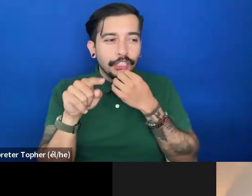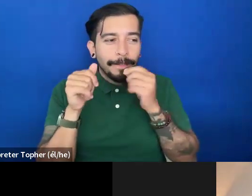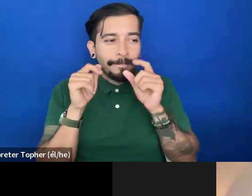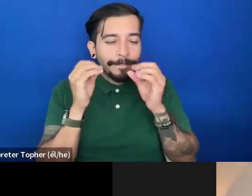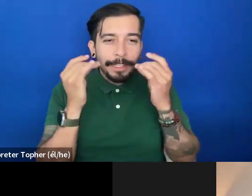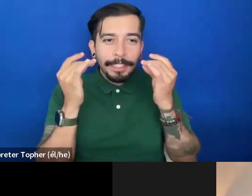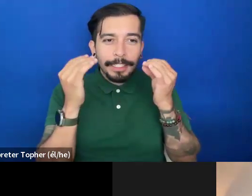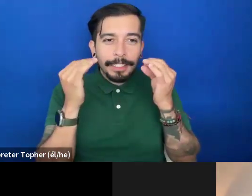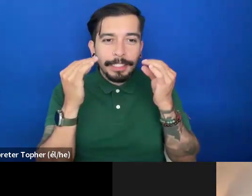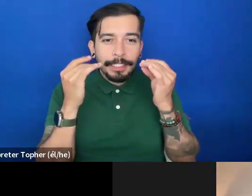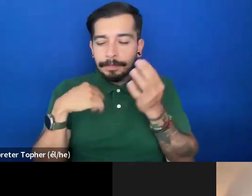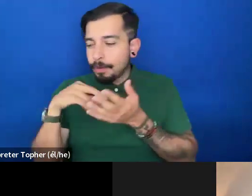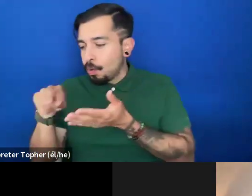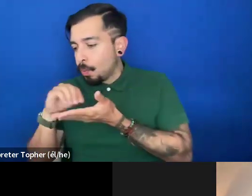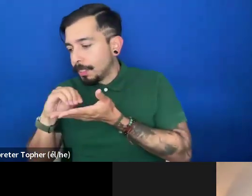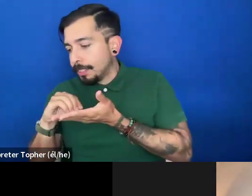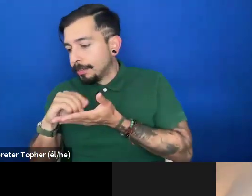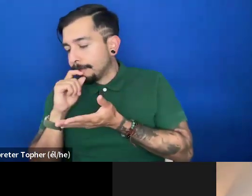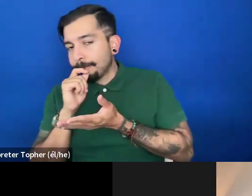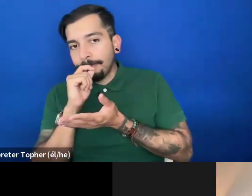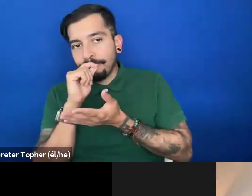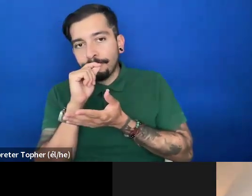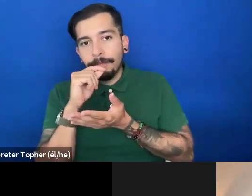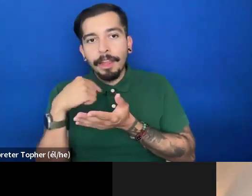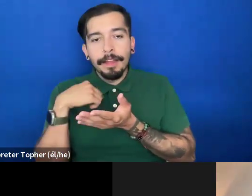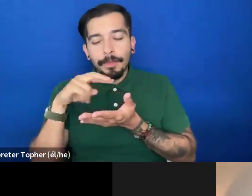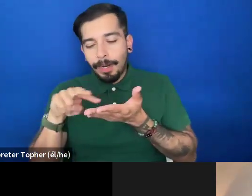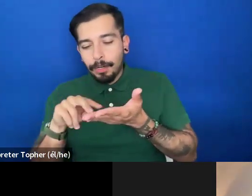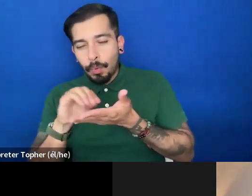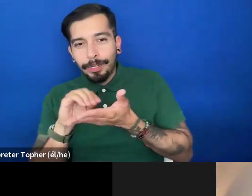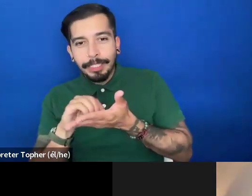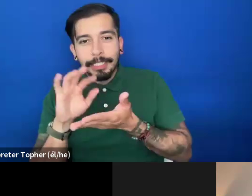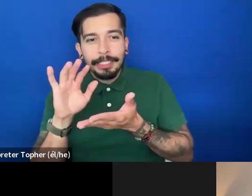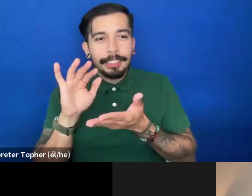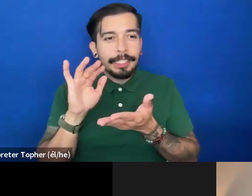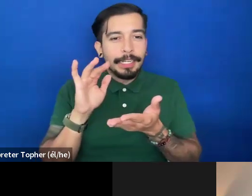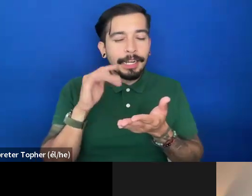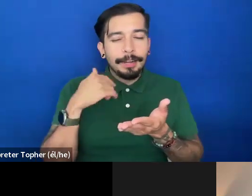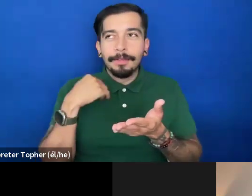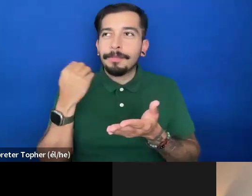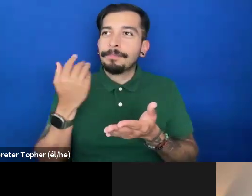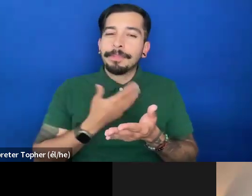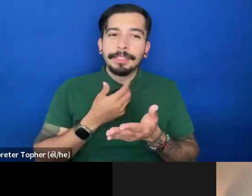now I don't remember exactly what I was telling myself. Don't you hate that? I'm like, 'Oh yeah, this is perfect, I'll say this for the,' then I'm like, 'What the fuck was I saying?'